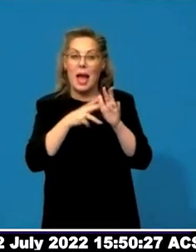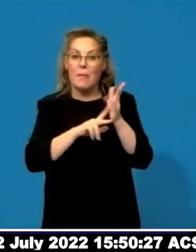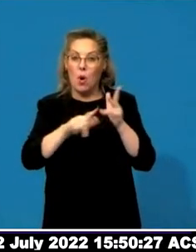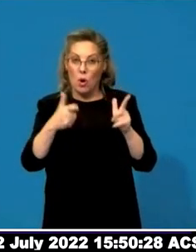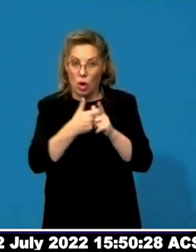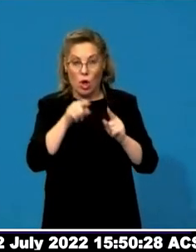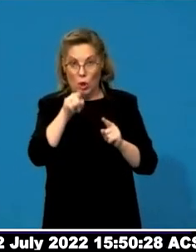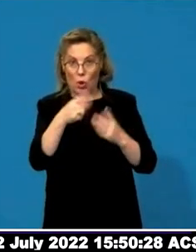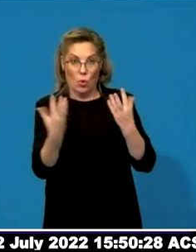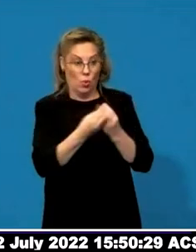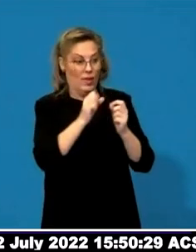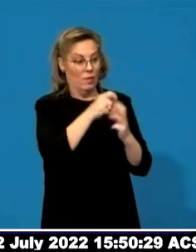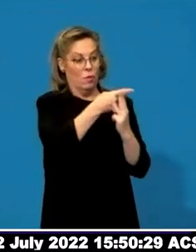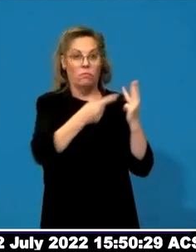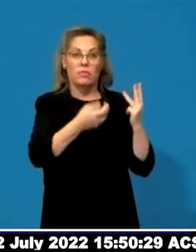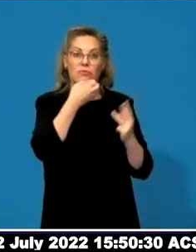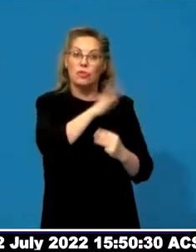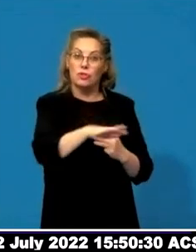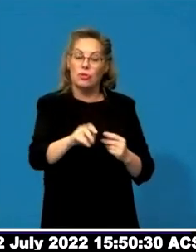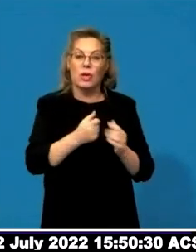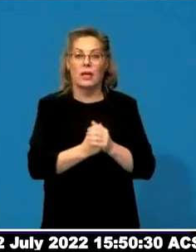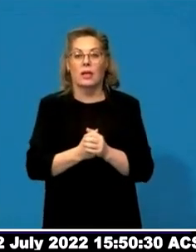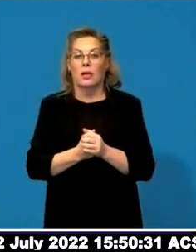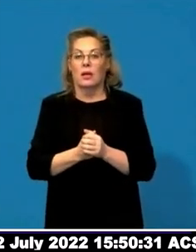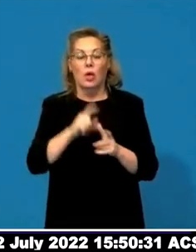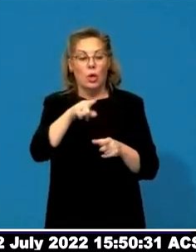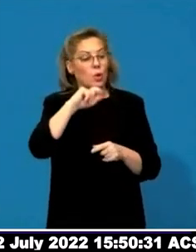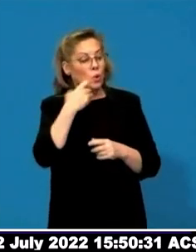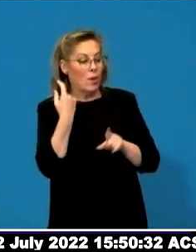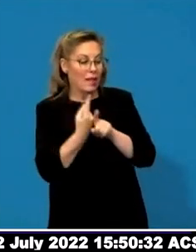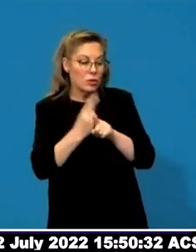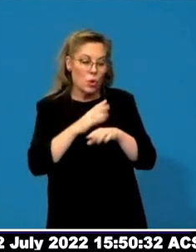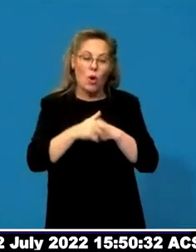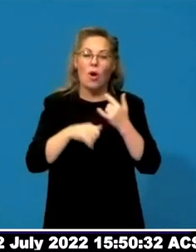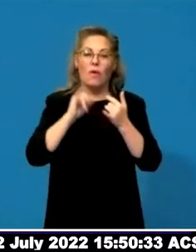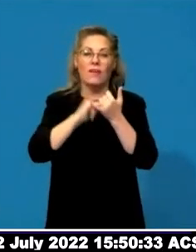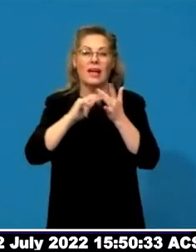of the experiences of Simeon, Boyzie, who is seated next to you,